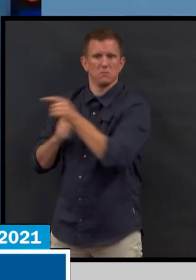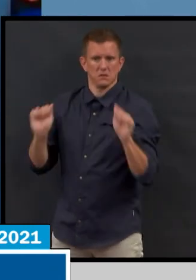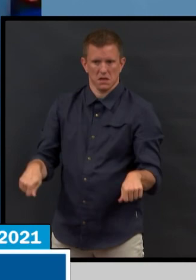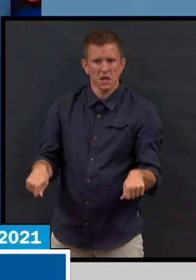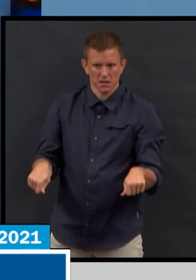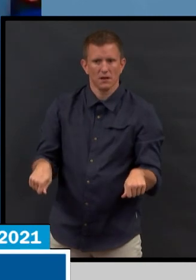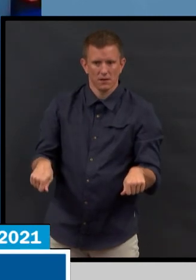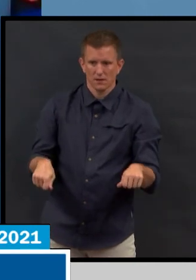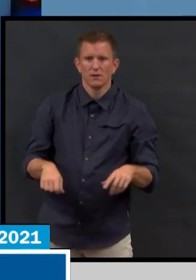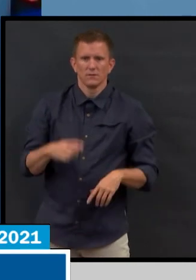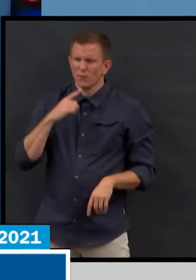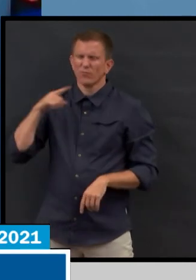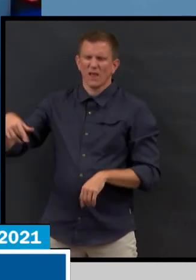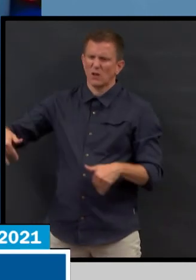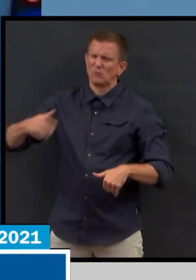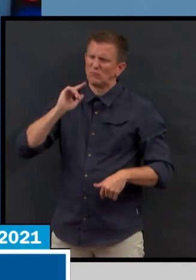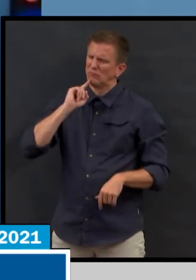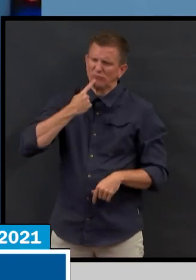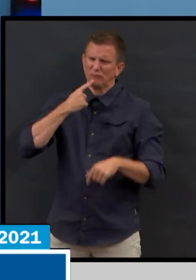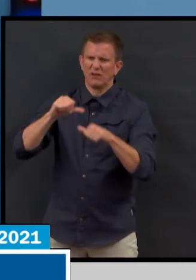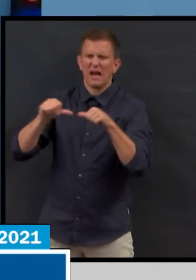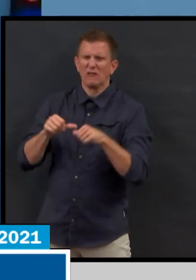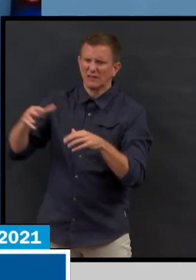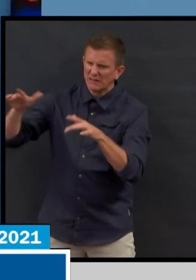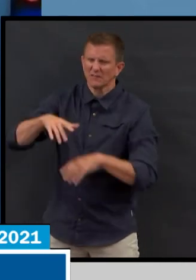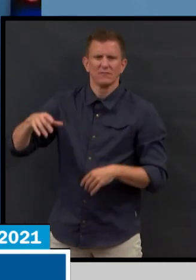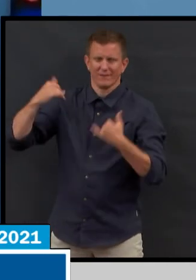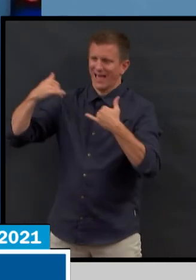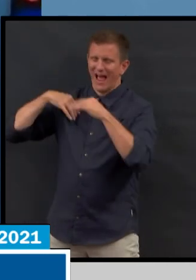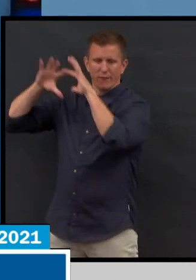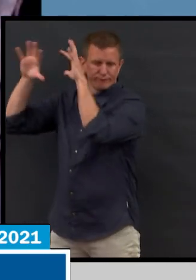education component and i absolutely think that that's something that we should celebrate that is